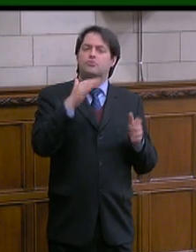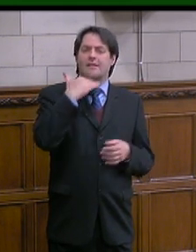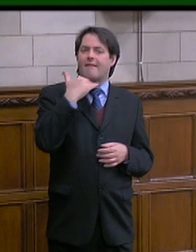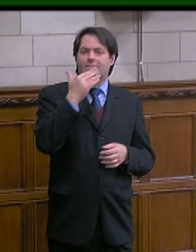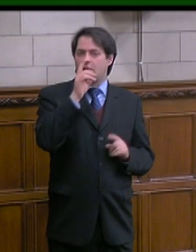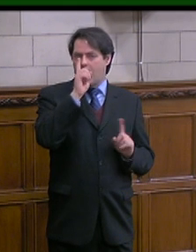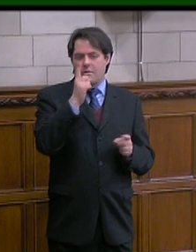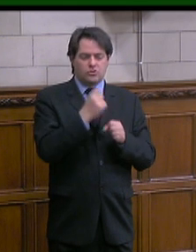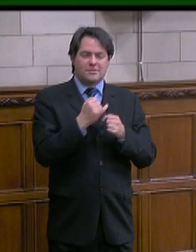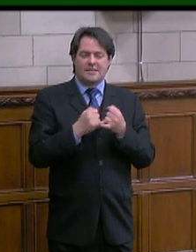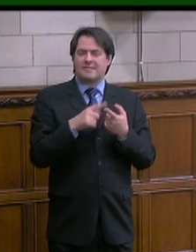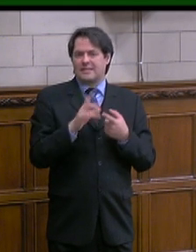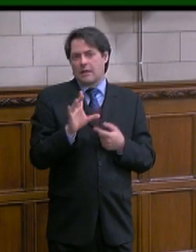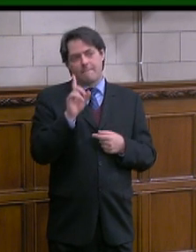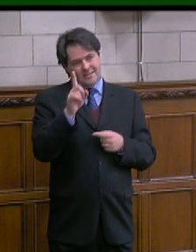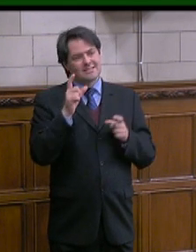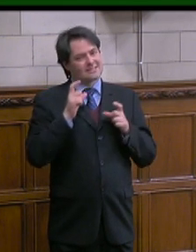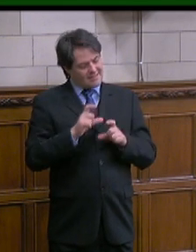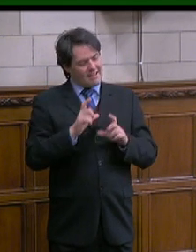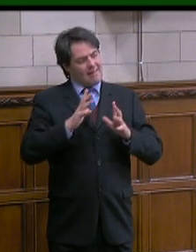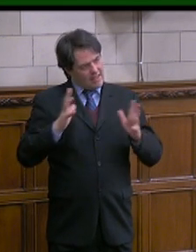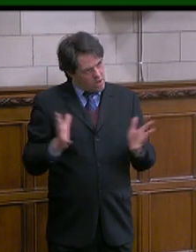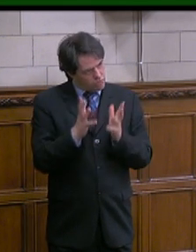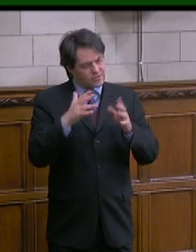as a GCSE. However, we none the less encourage their teaching in our schools.